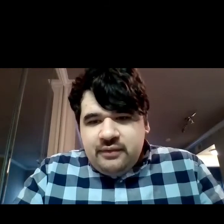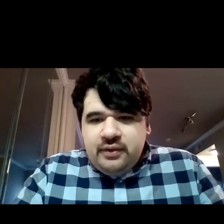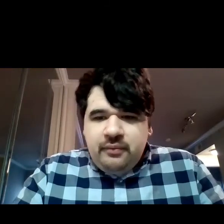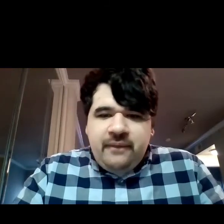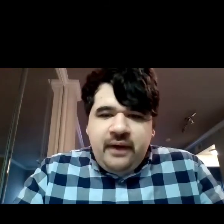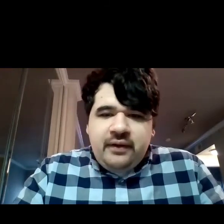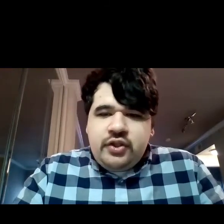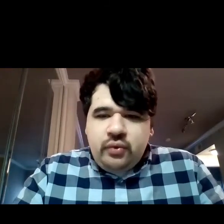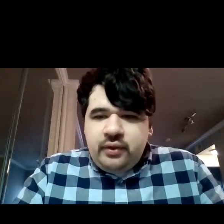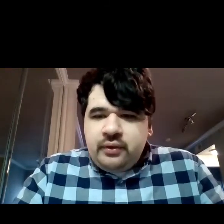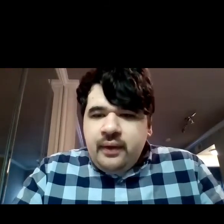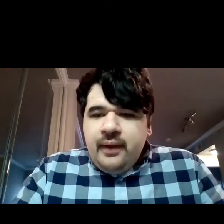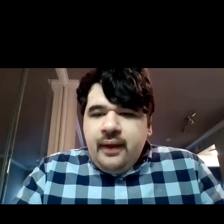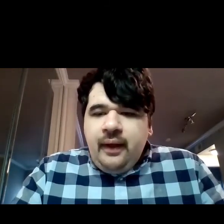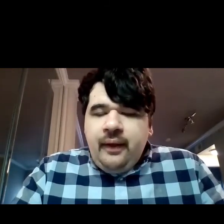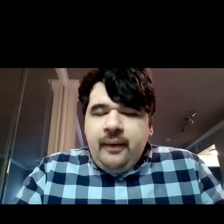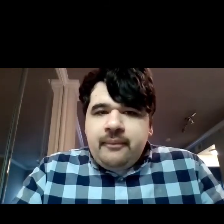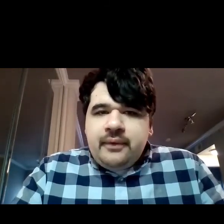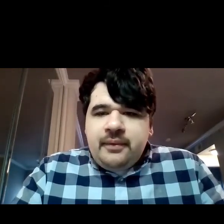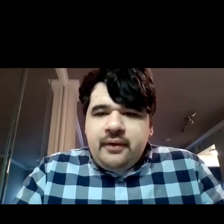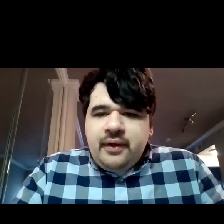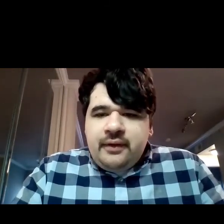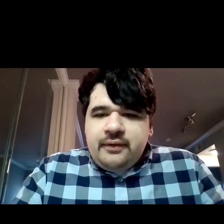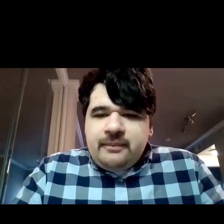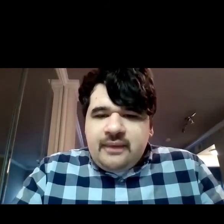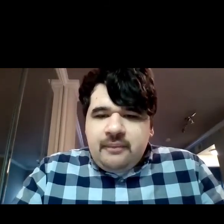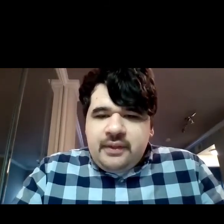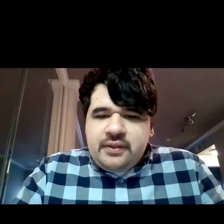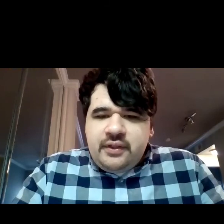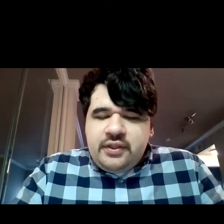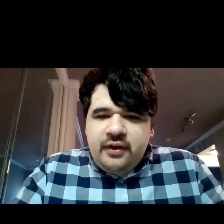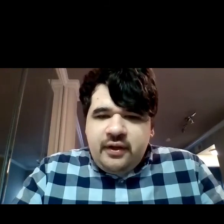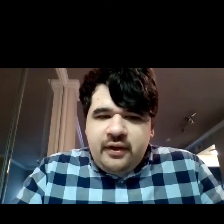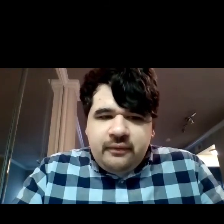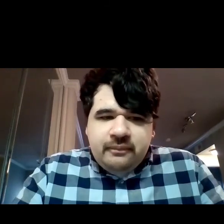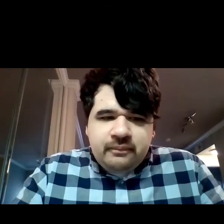this one, it'll be fairly short. Let me go ahead and get my screen shared here.